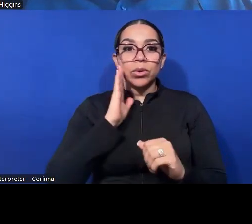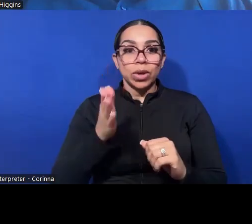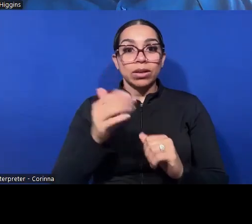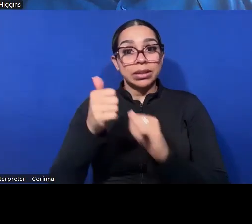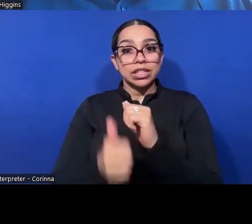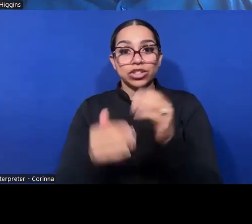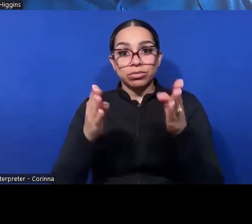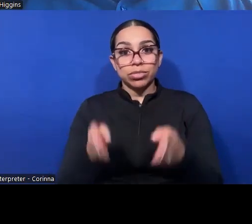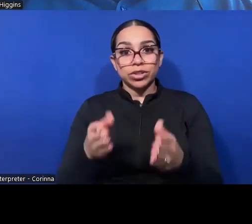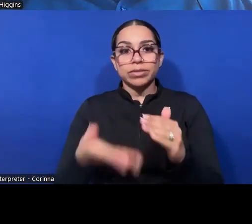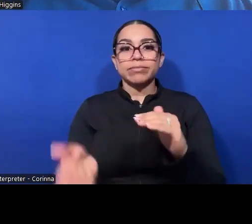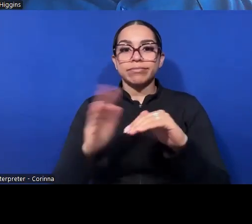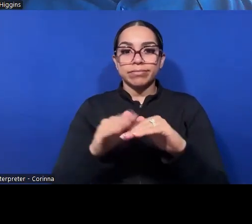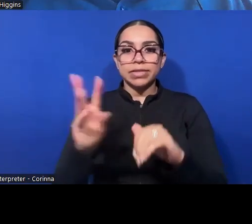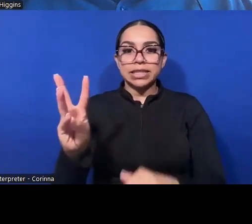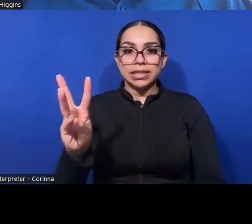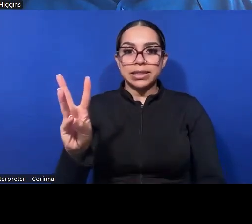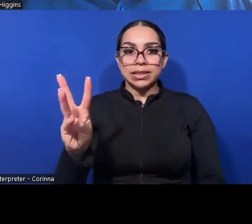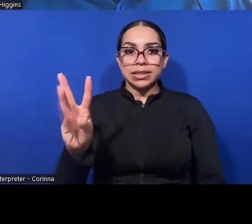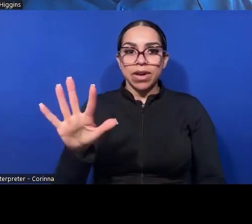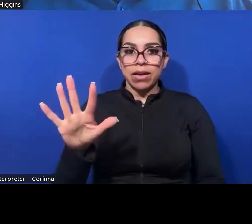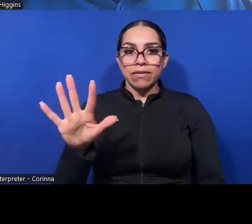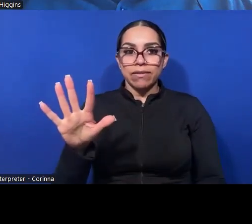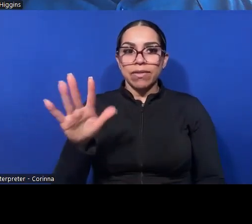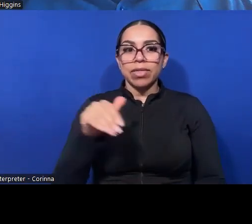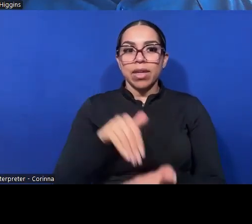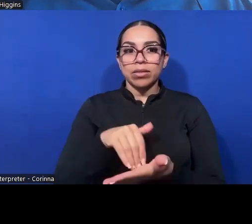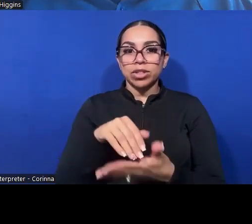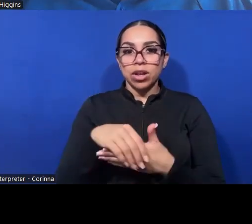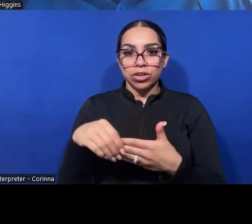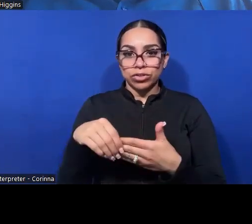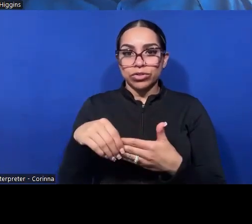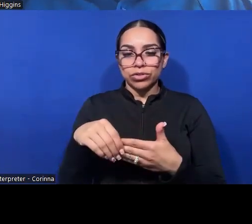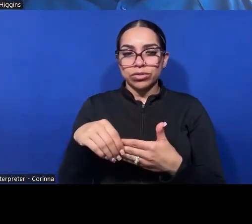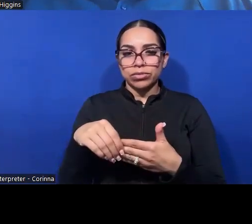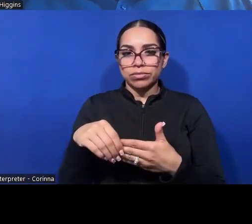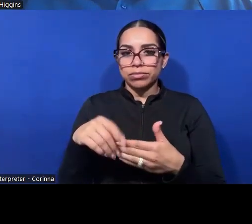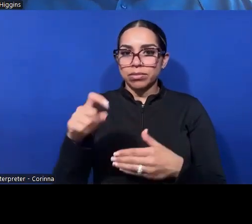For each additional person, that's added or part of your household.